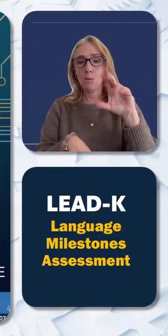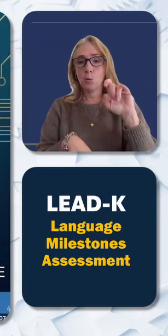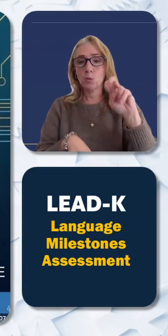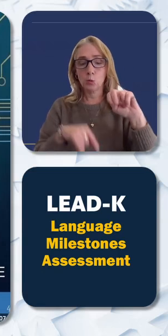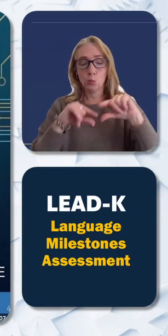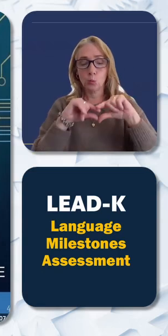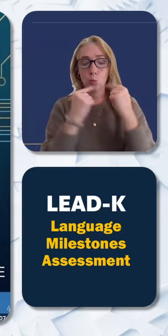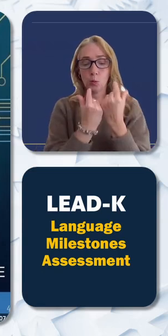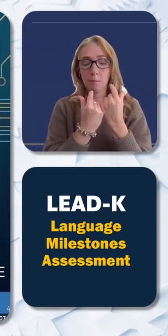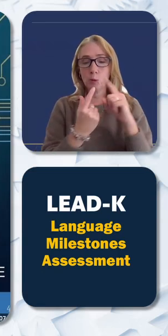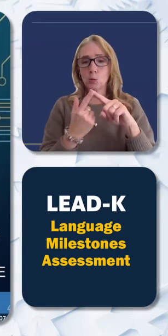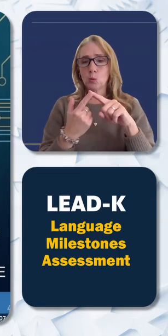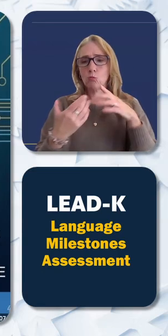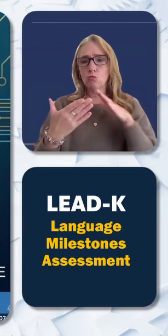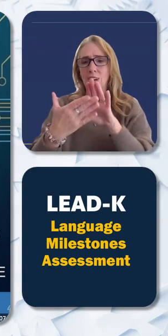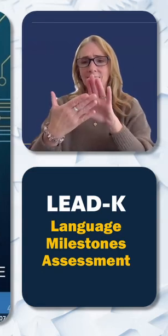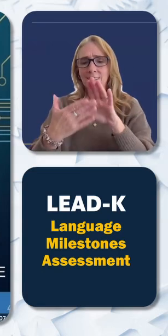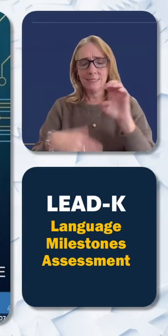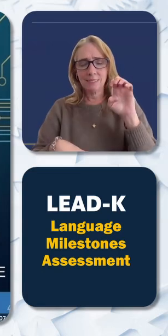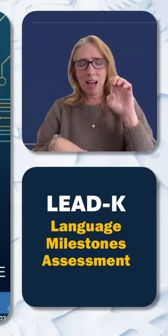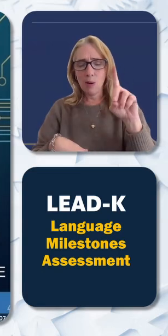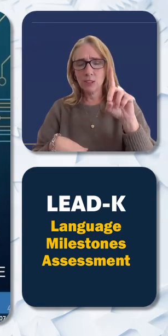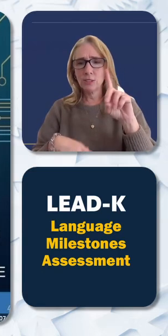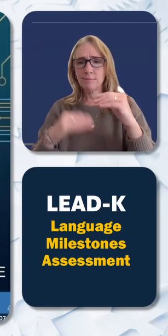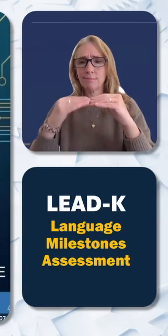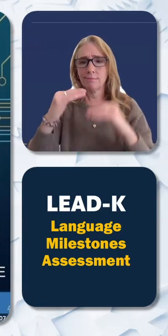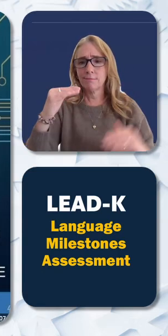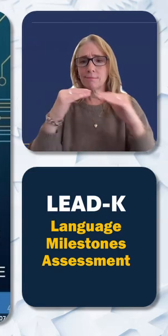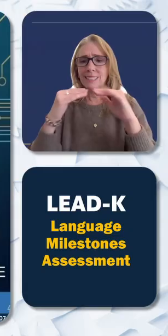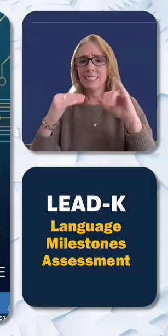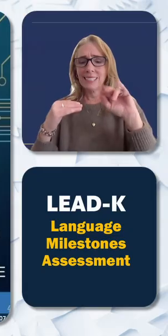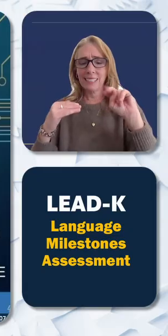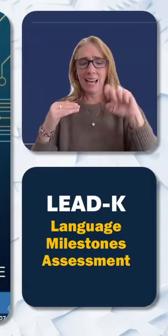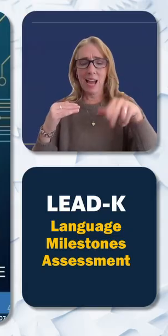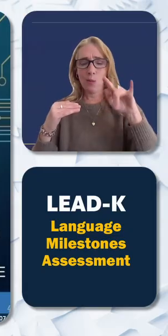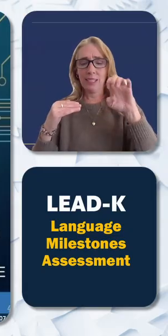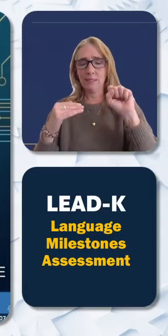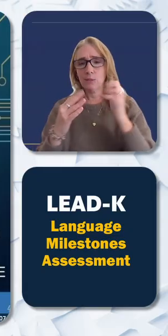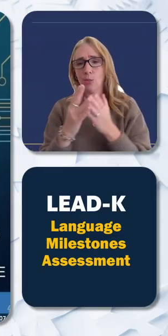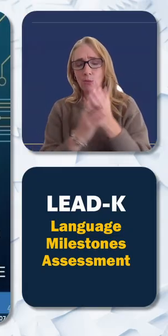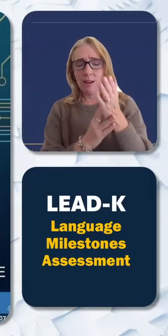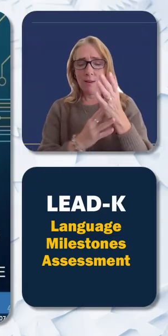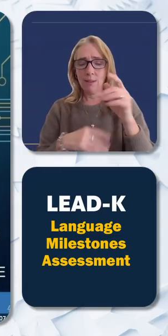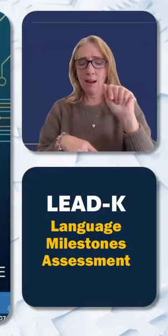and co-founded the Cofusion Group, to address education.